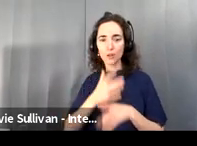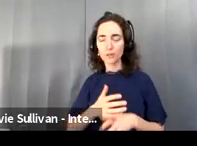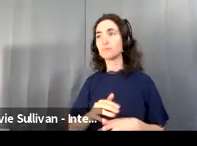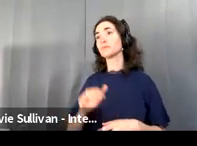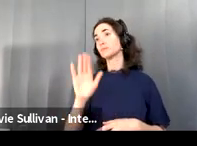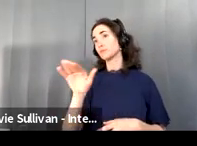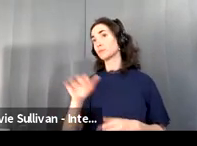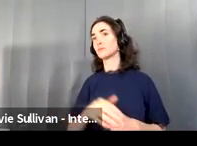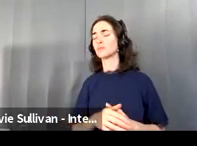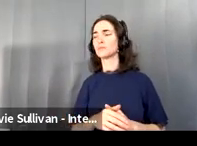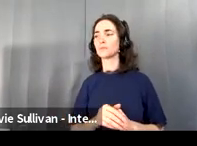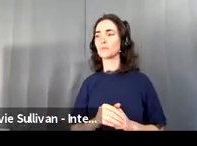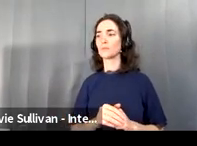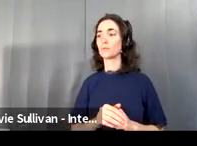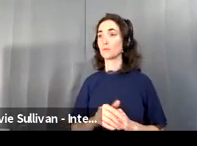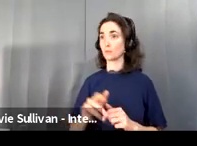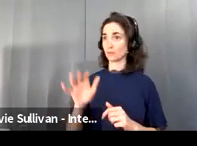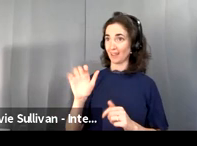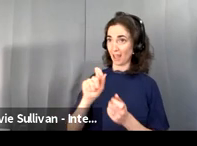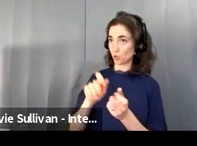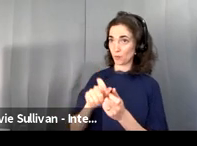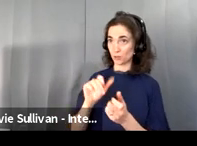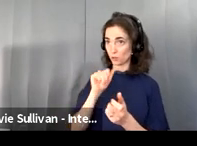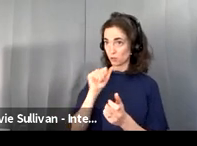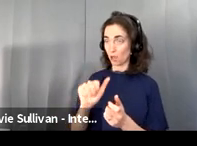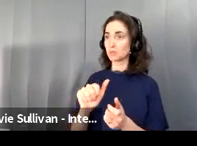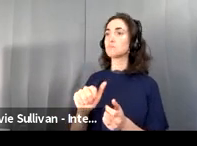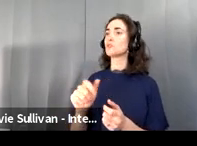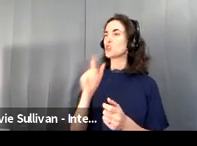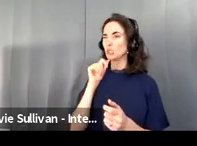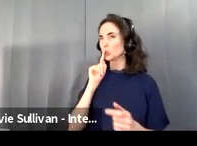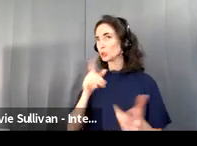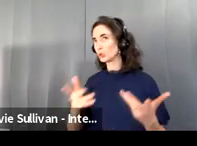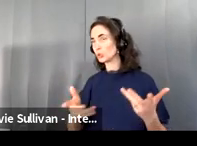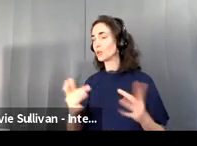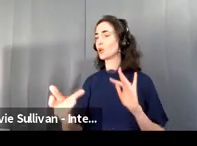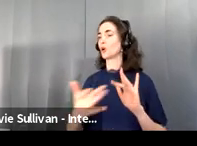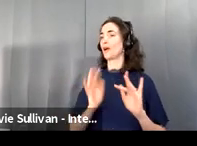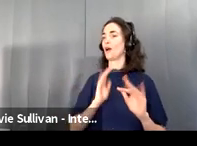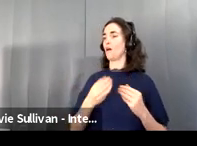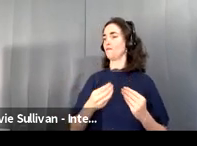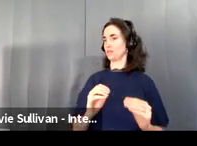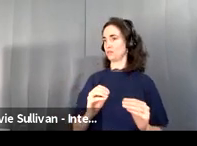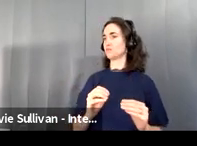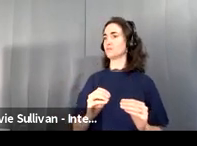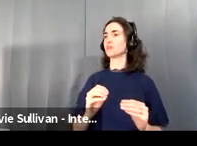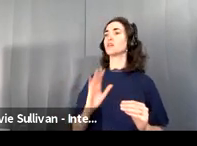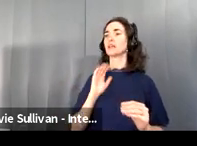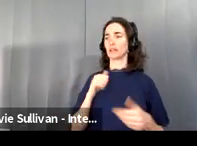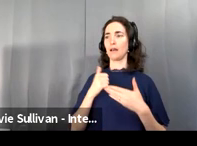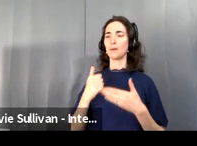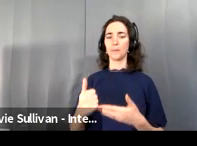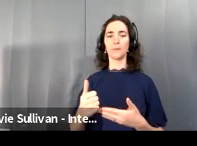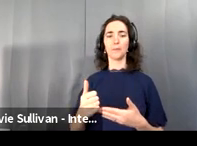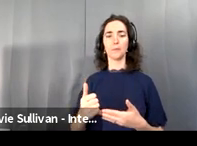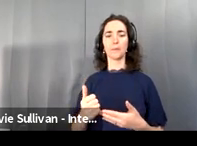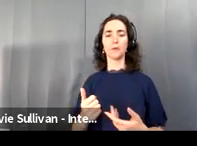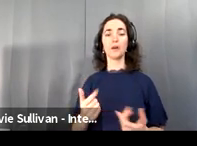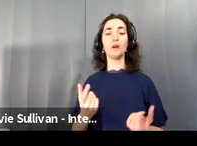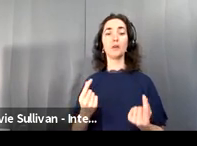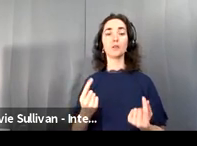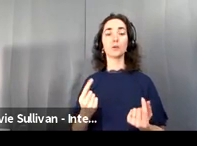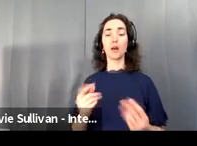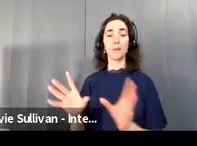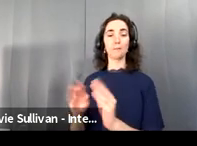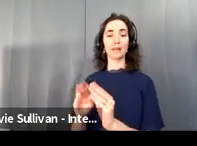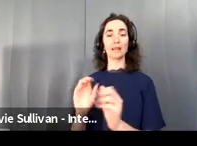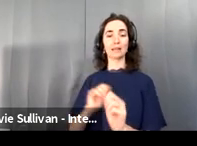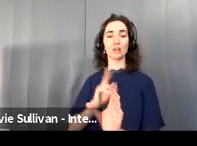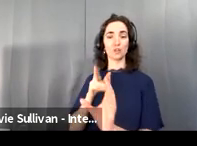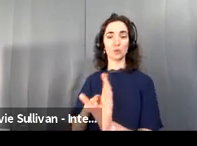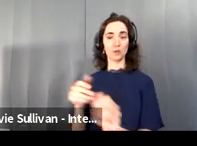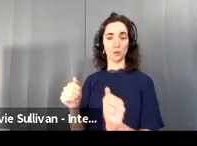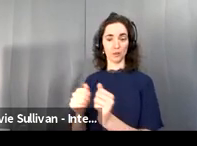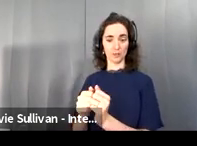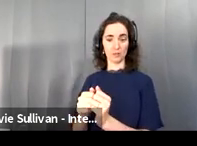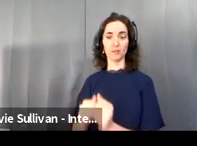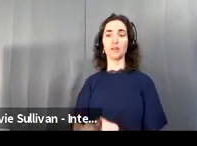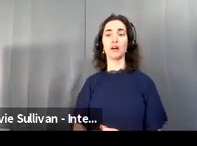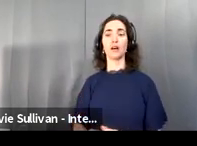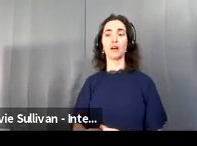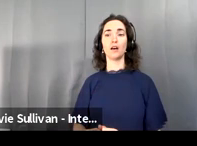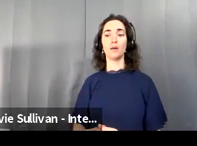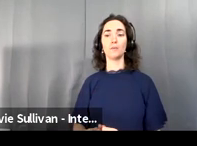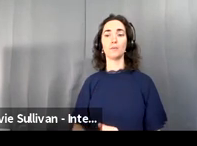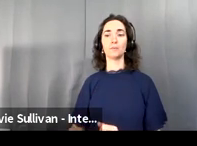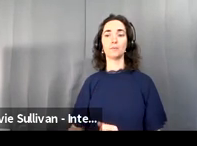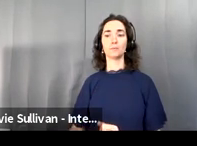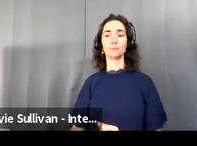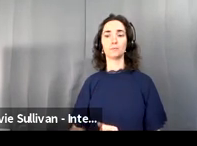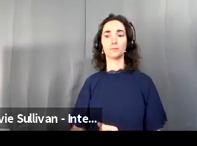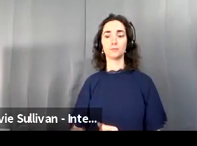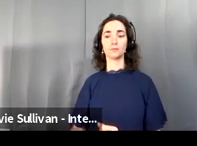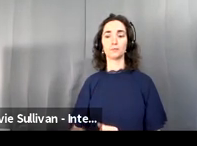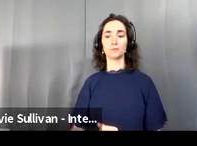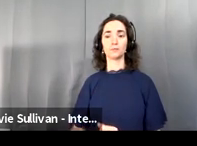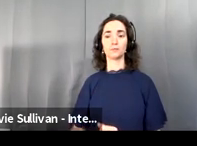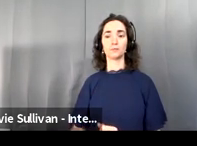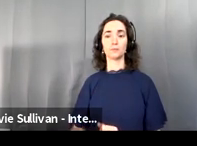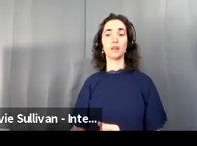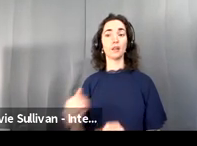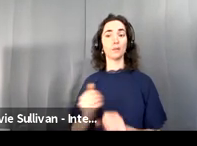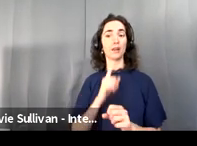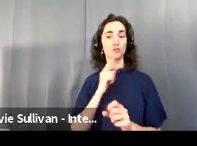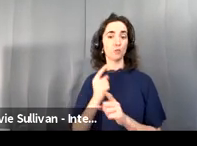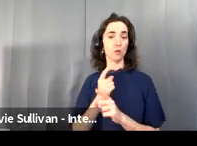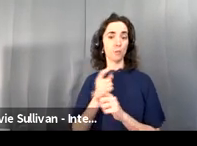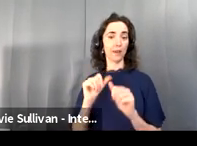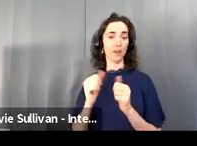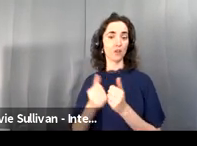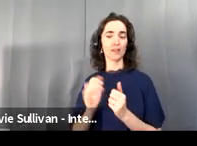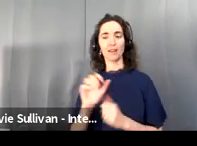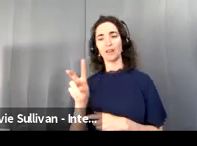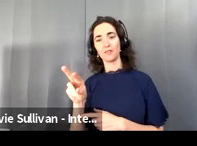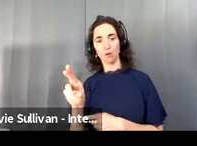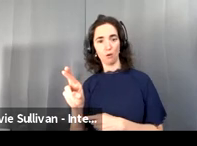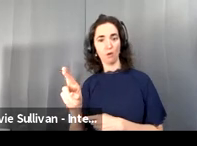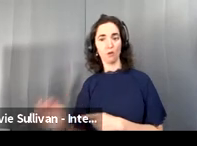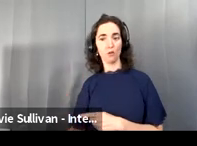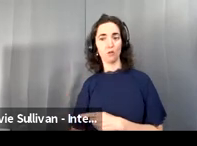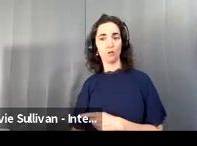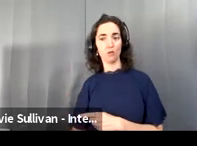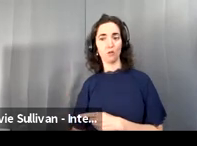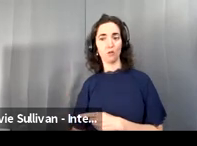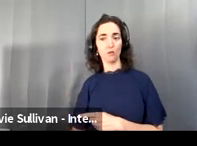If you're not sure whether or not that's accurate, you can contact our office, and we can actually provide assistance with that by attending meetings with you, and making sure that the appropriate agency, and I'm talking about VR is actually invited,